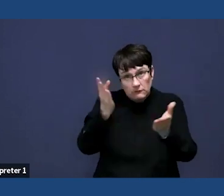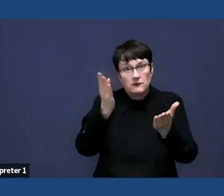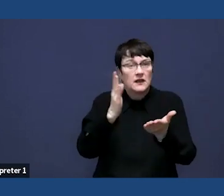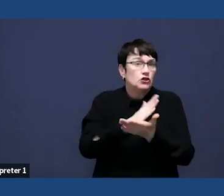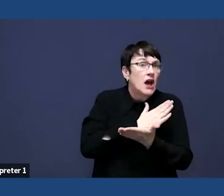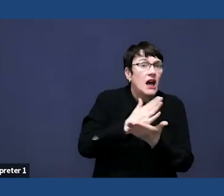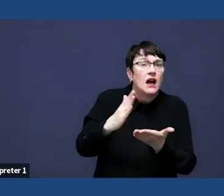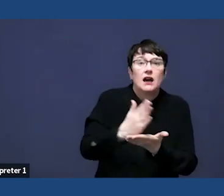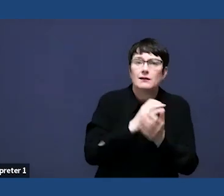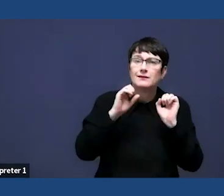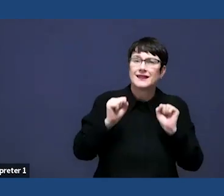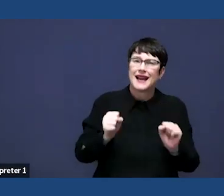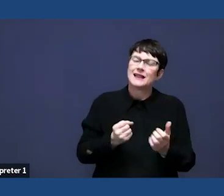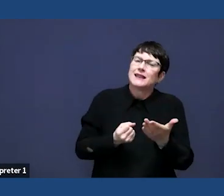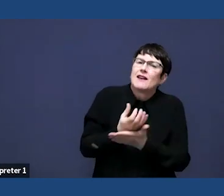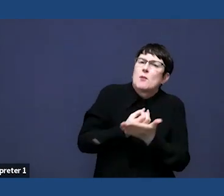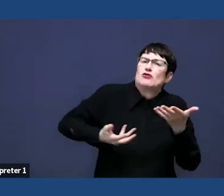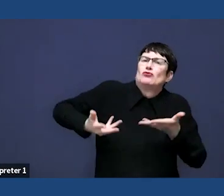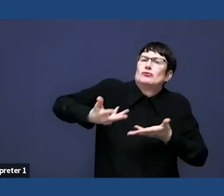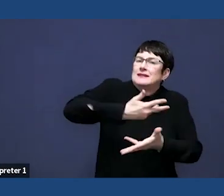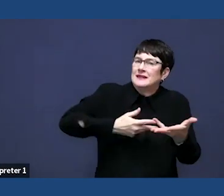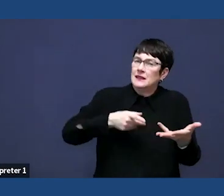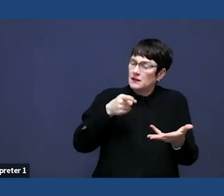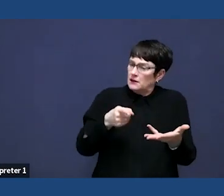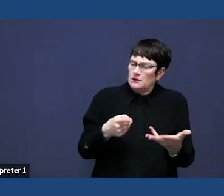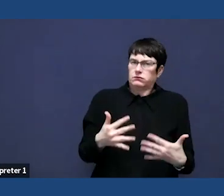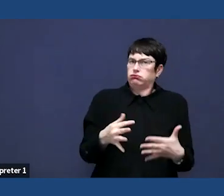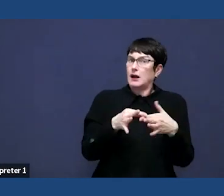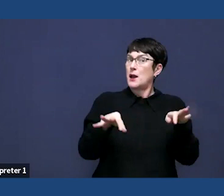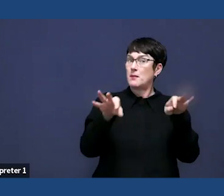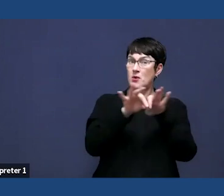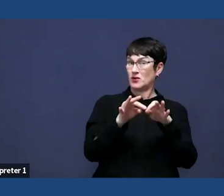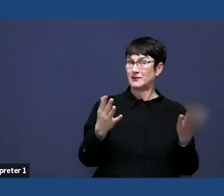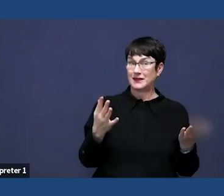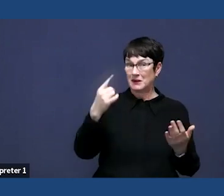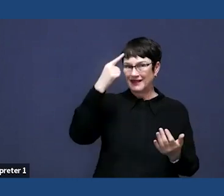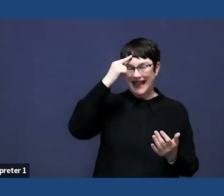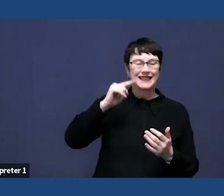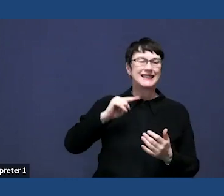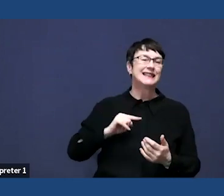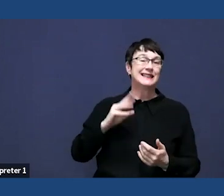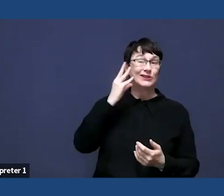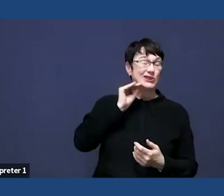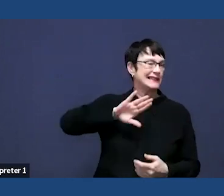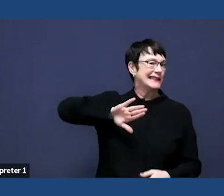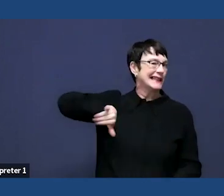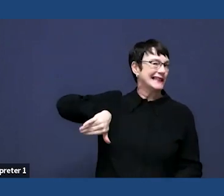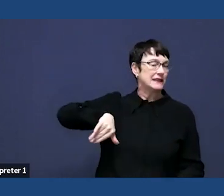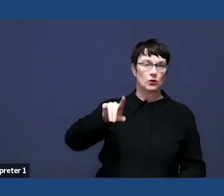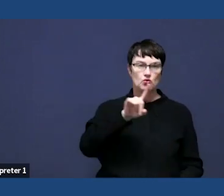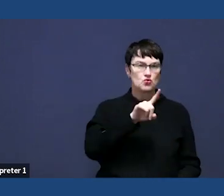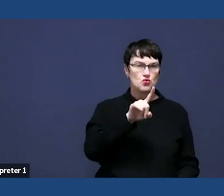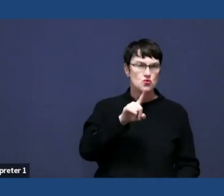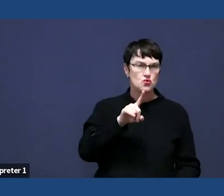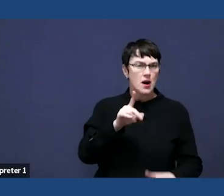And so older employees need to be seen as assets in the Federal government, I serve